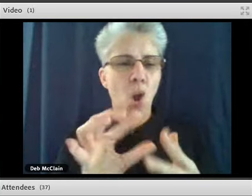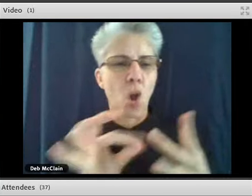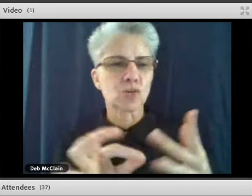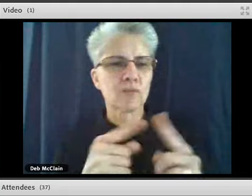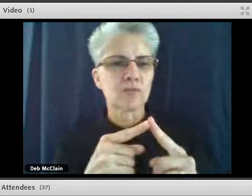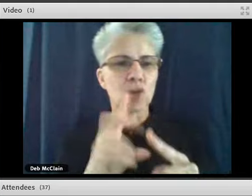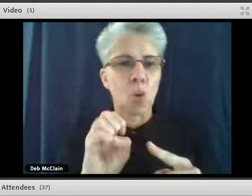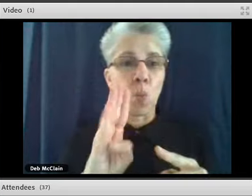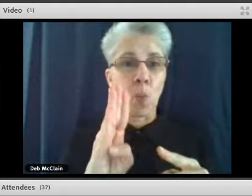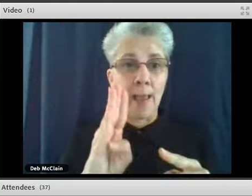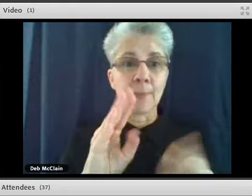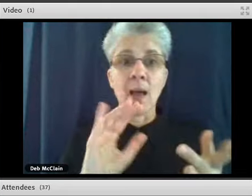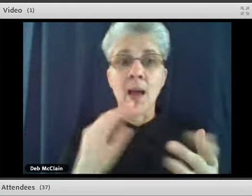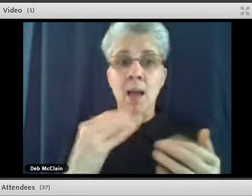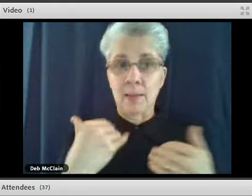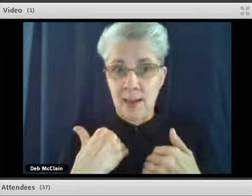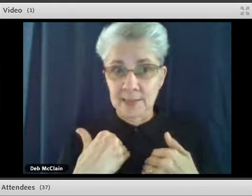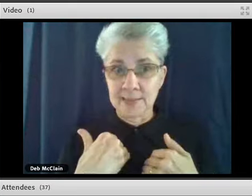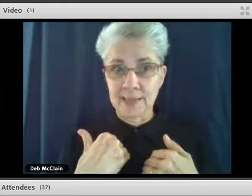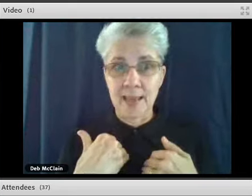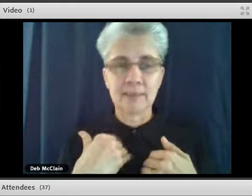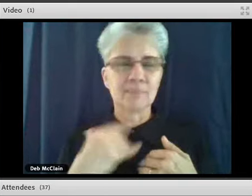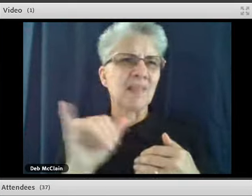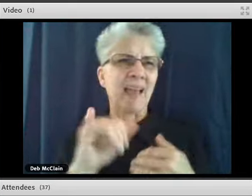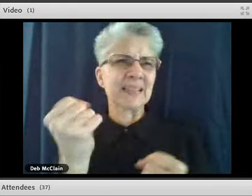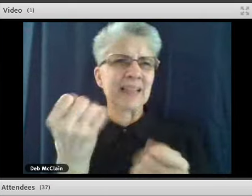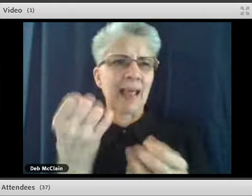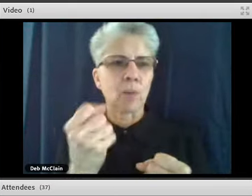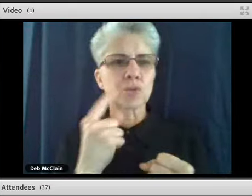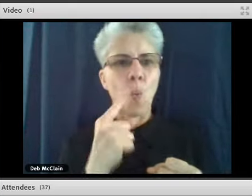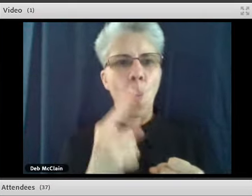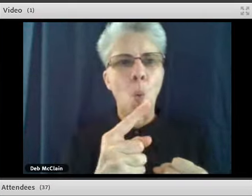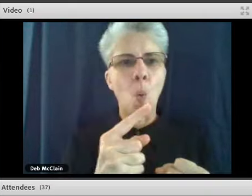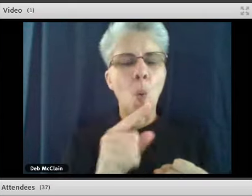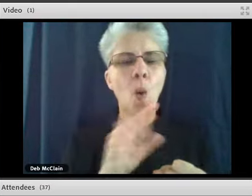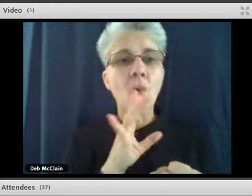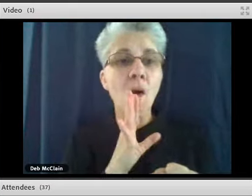as an alternative to Web content, like audio or sign language,